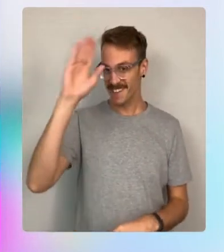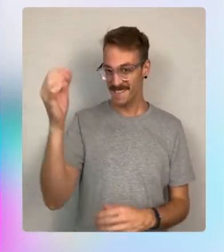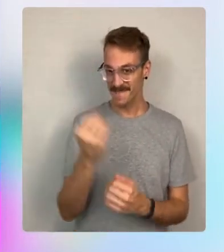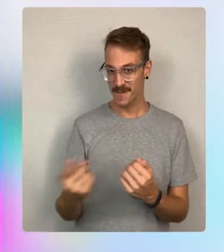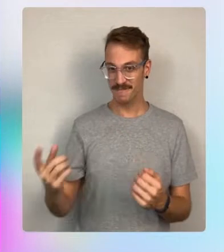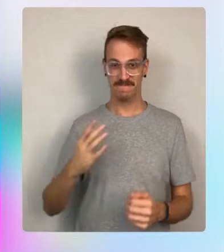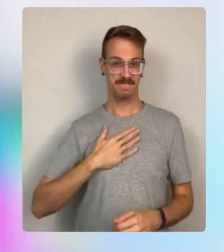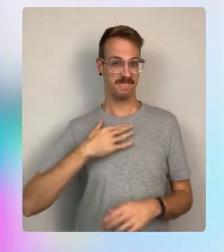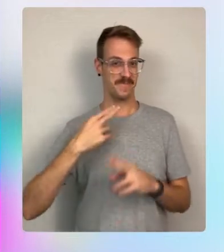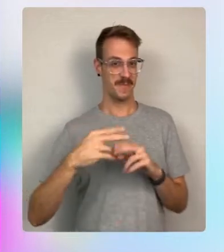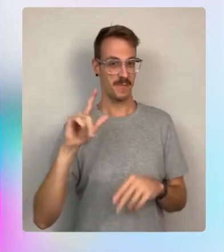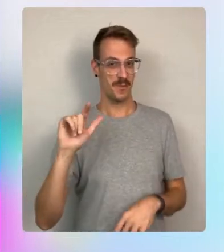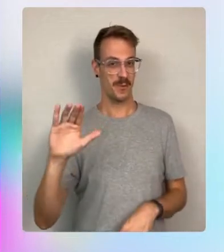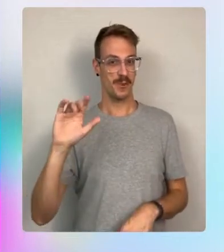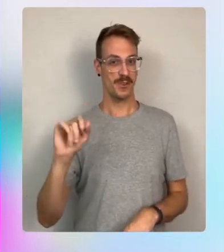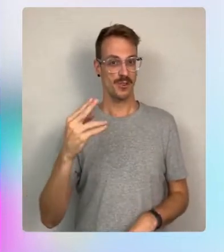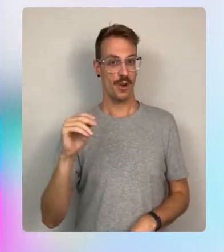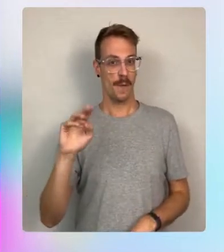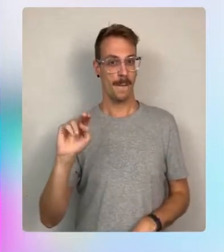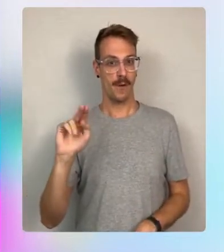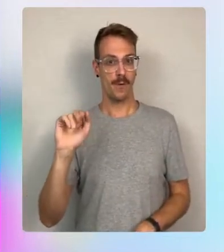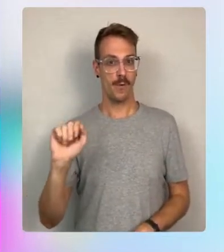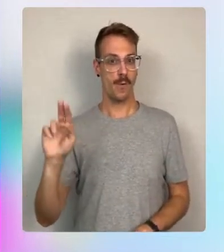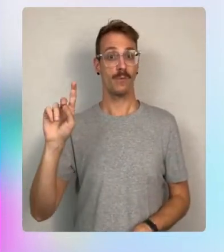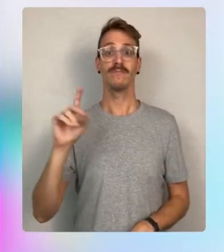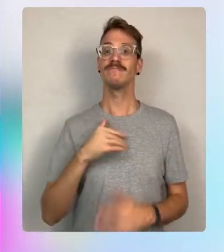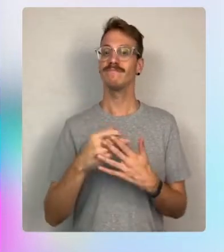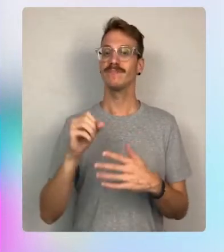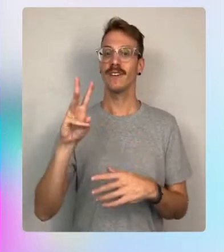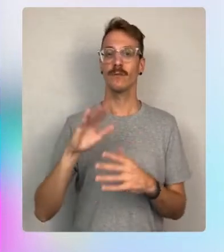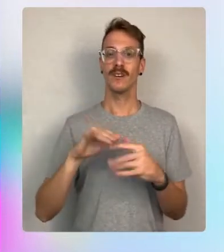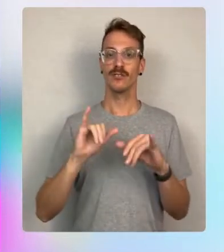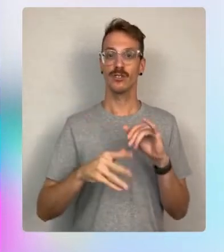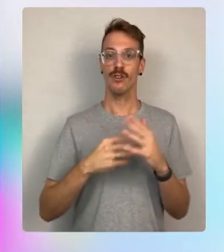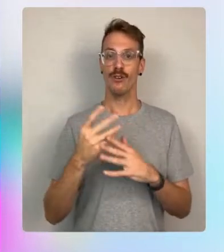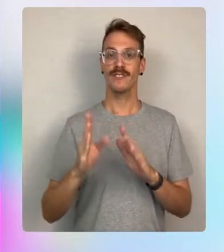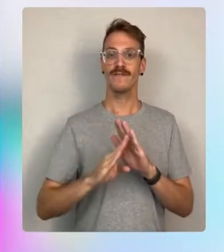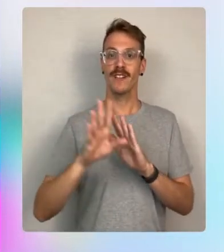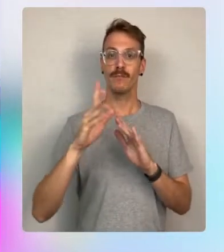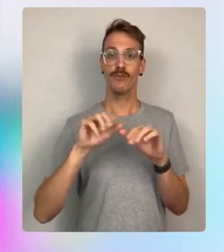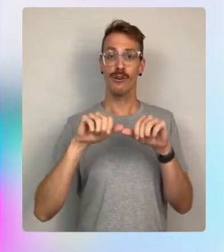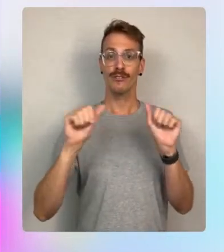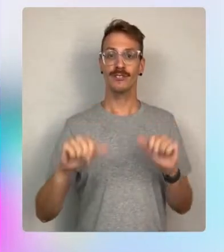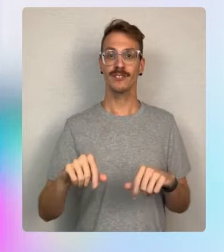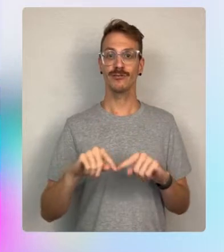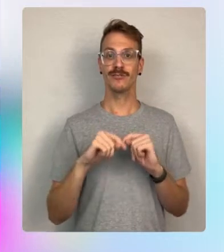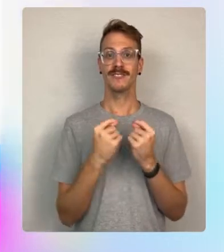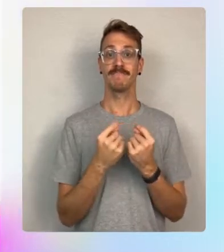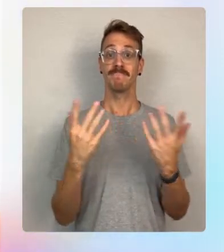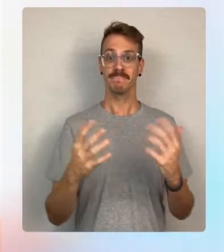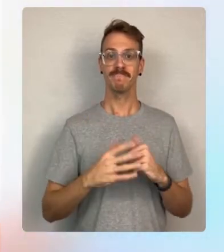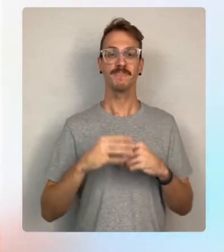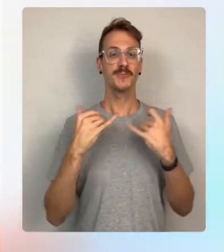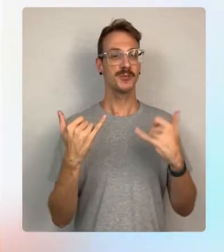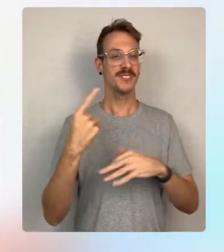Hey, everyone. I'm Luc Charbonneau, a Software Engineer on the Developer Architecture Team, and today, we'll talk about some